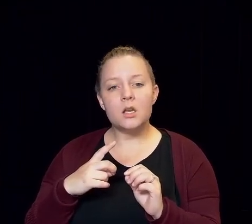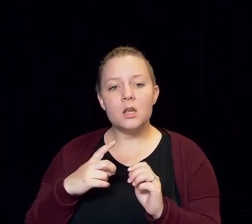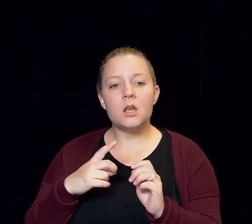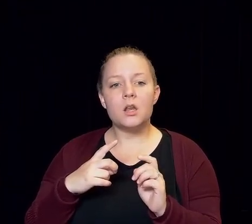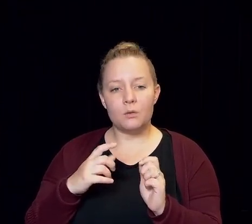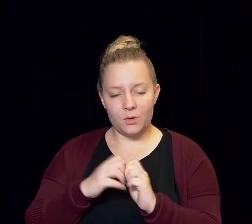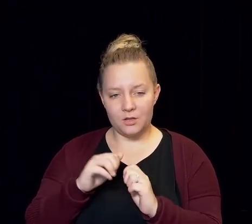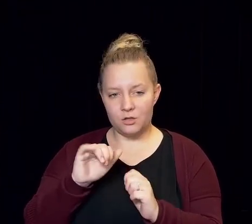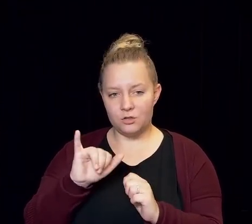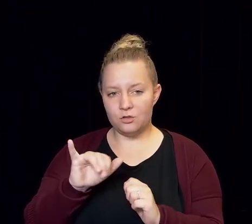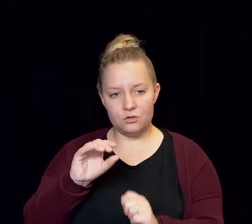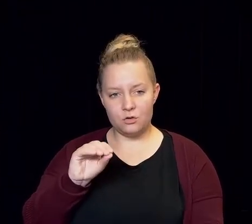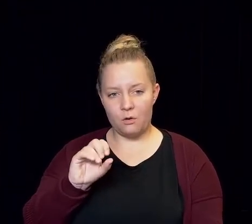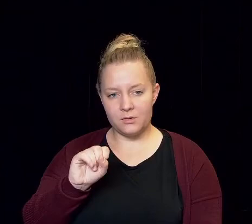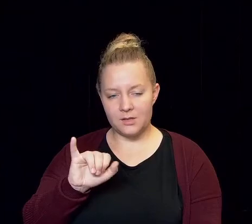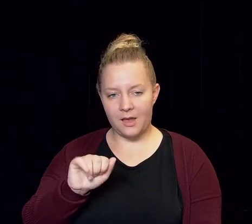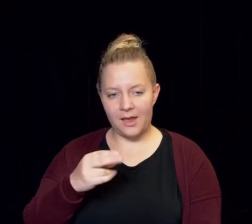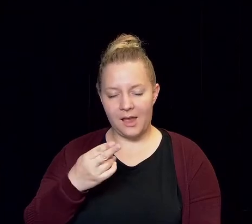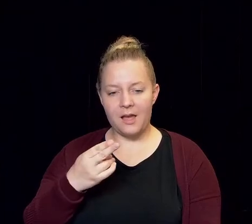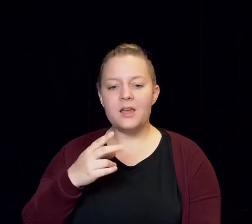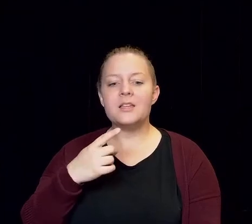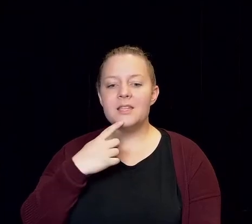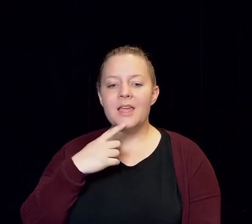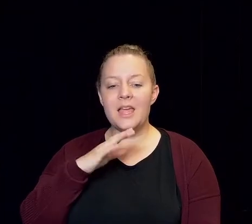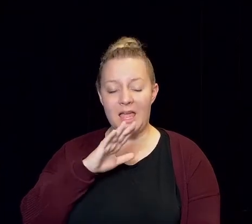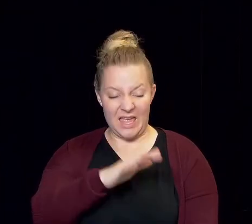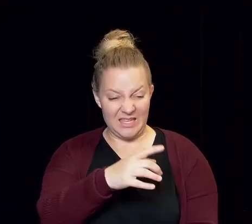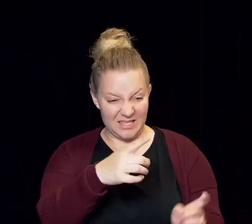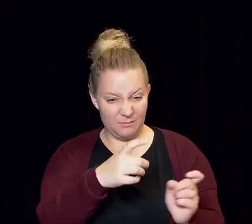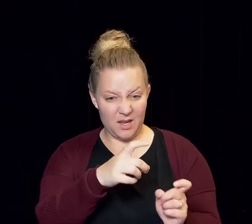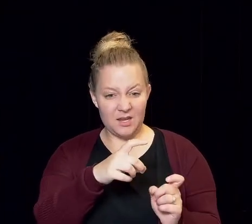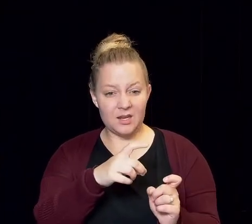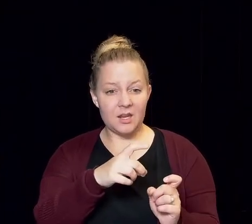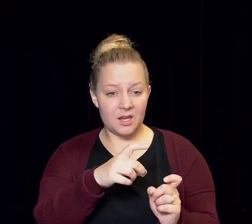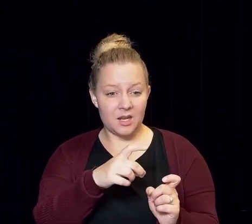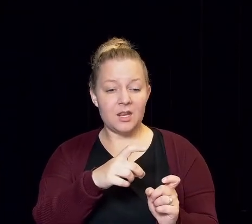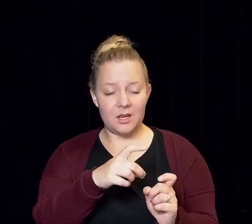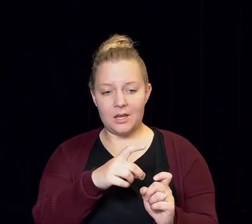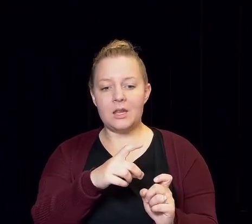5 and 1/3 miles per hour. Where he goes, I have to write it over here on the side because my